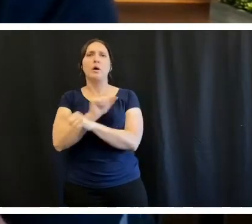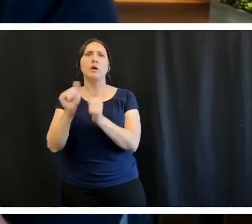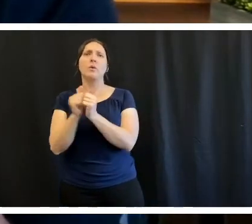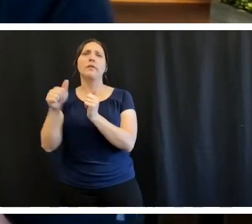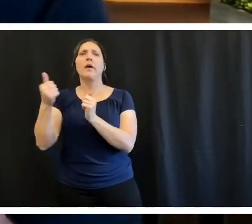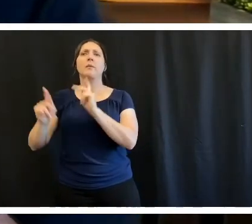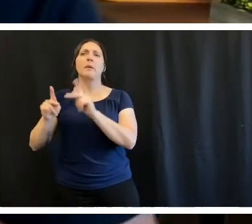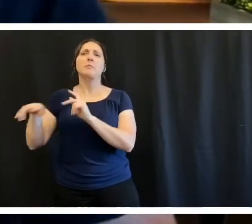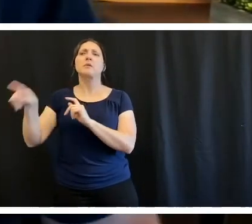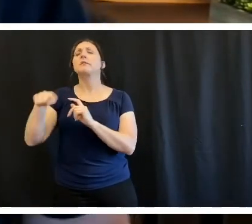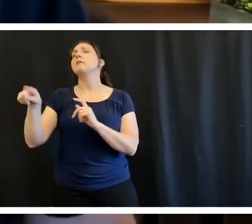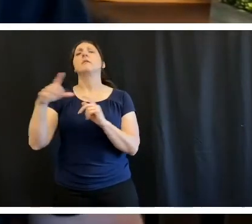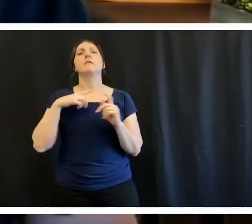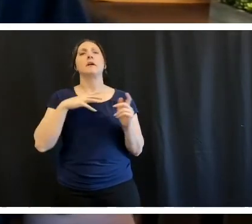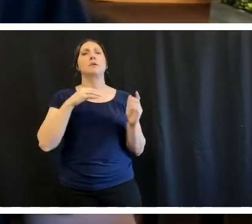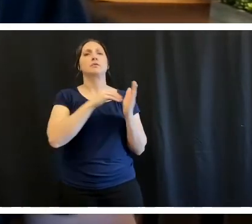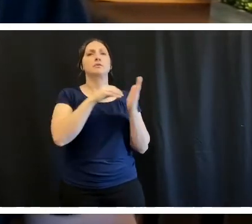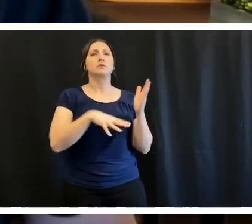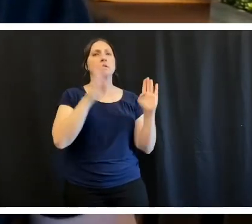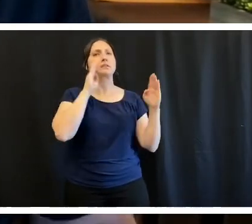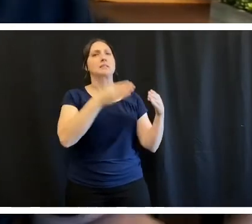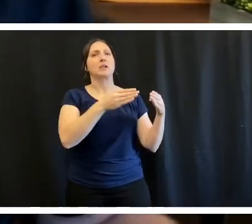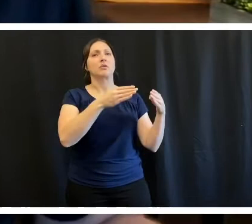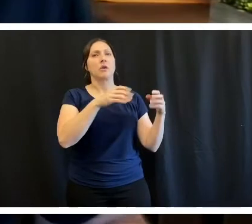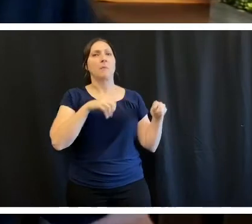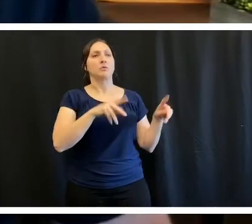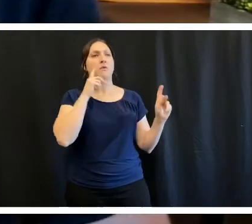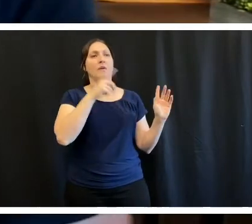educational opportunities to them during the pandemic.